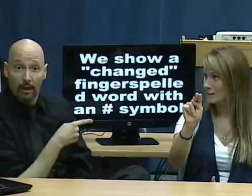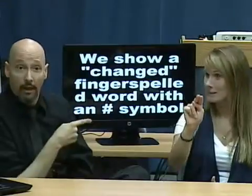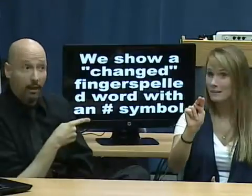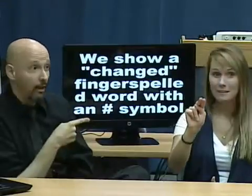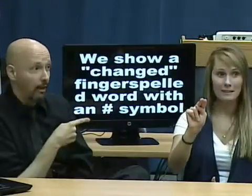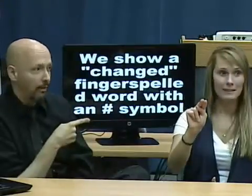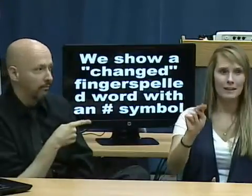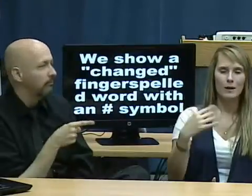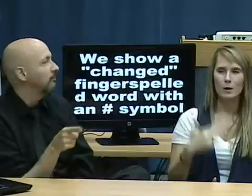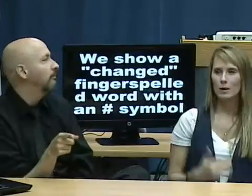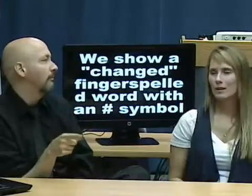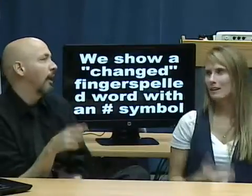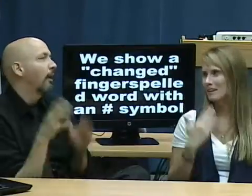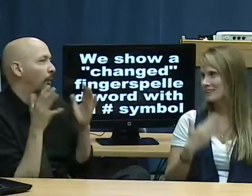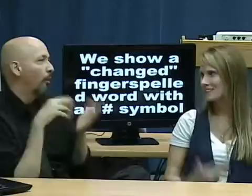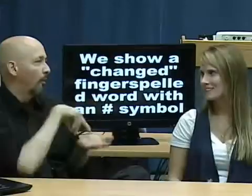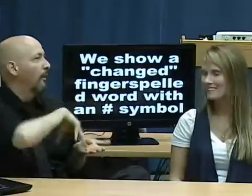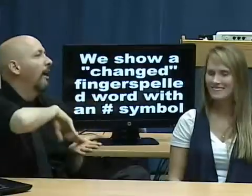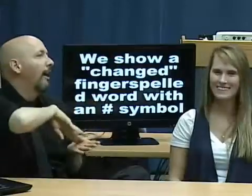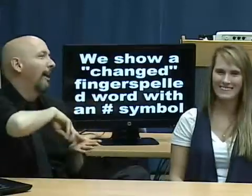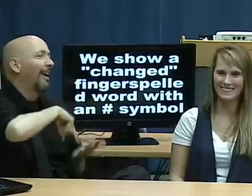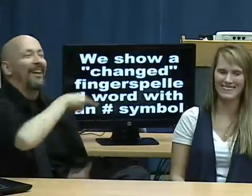Is she right? Whew! Standing ovation.